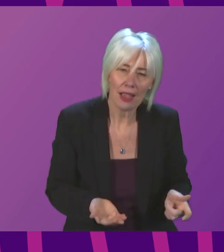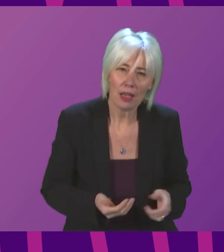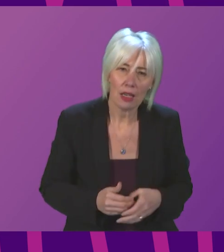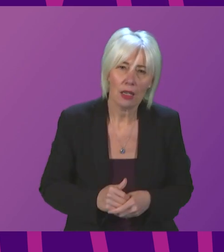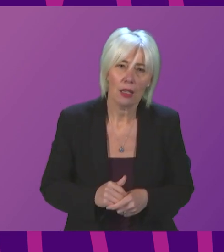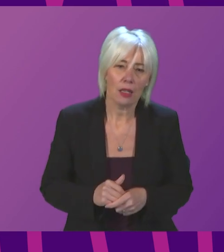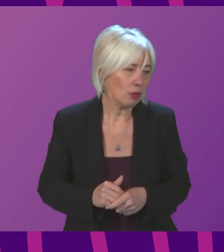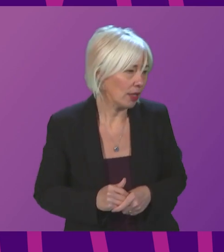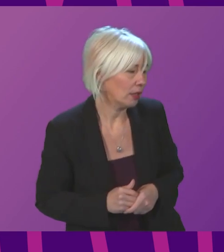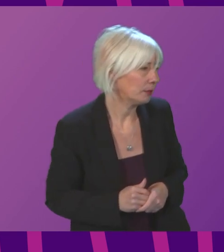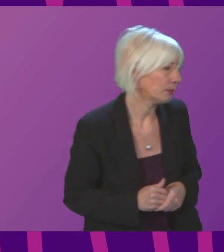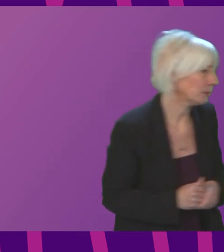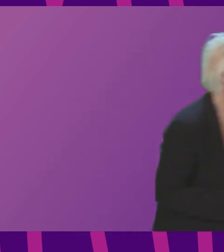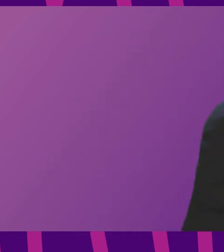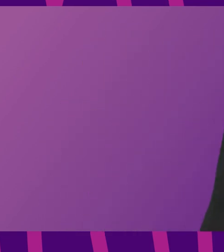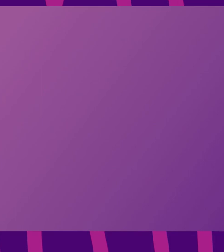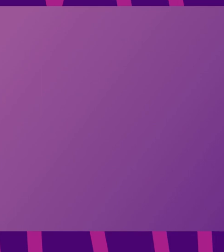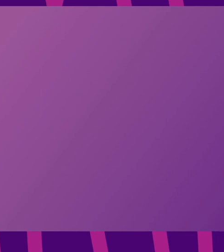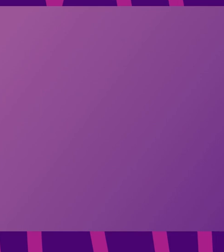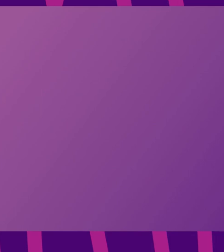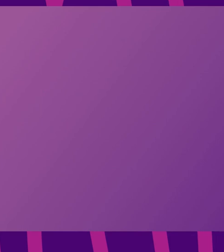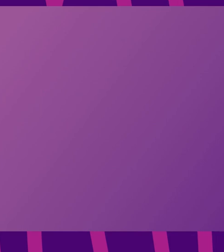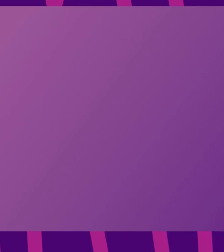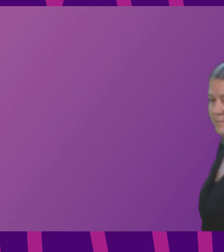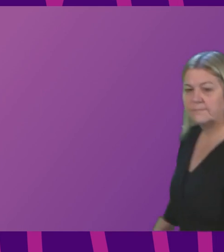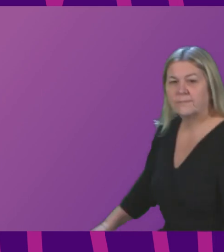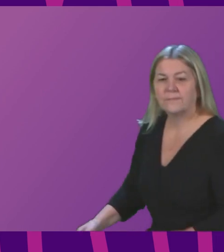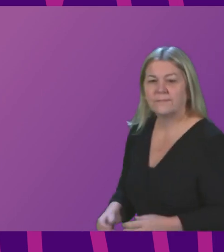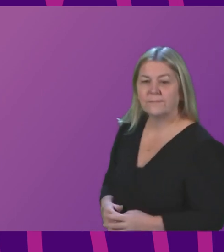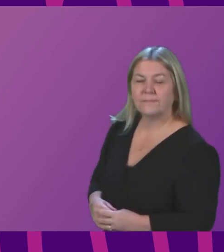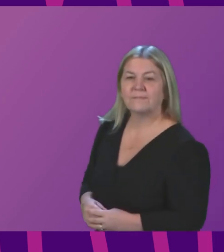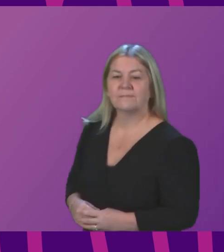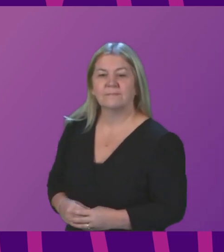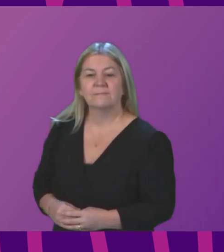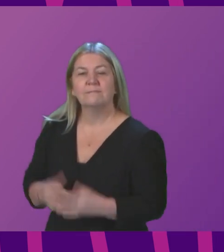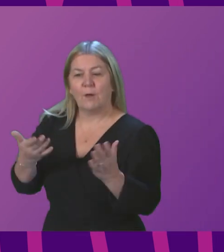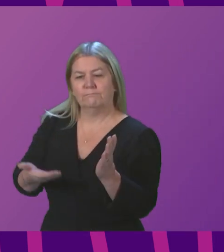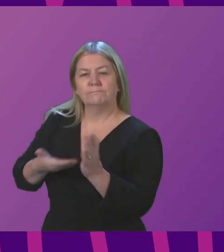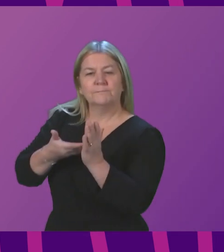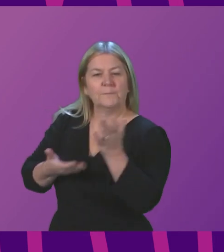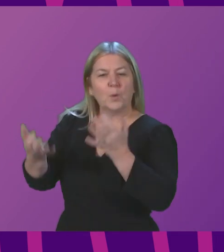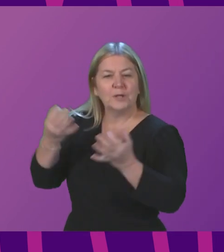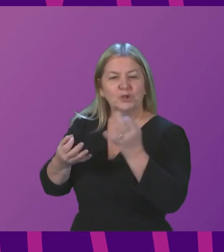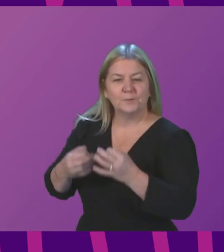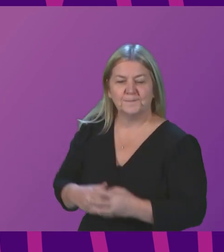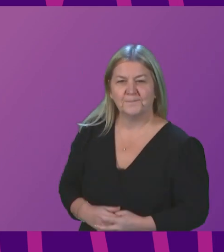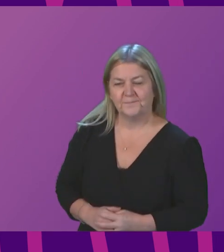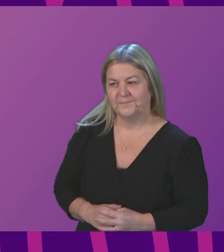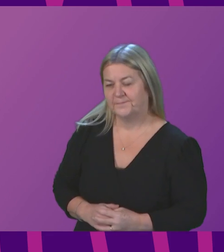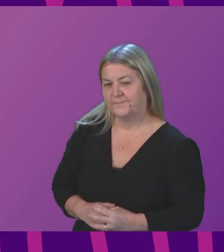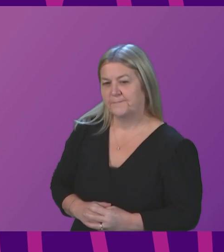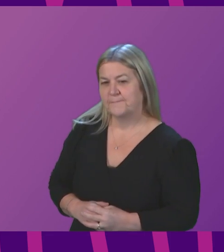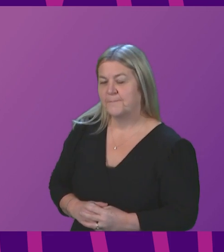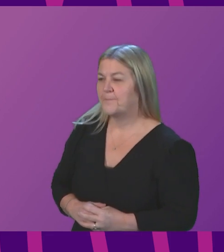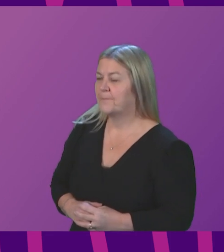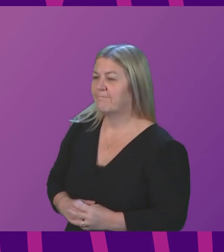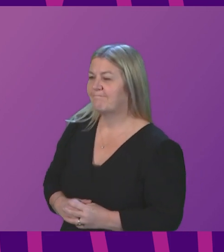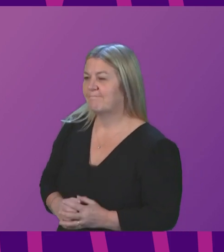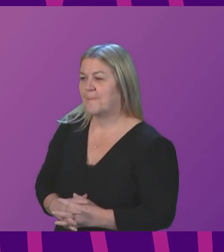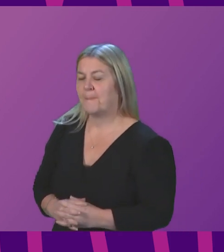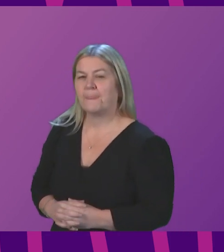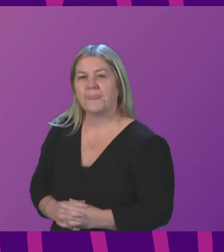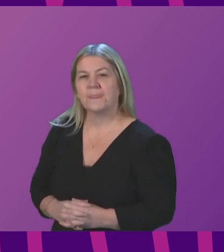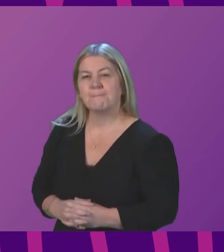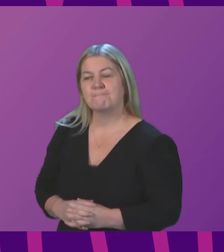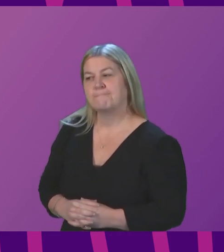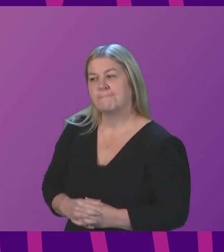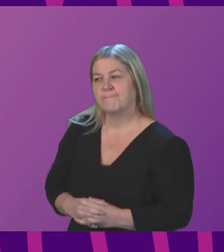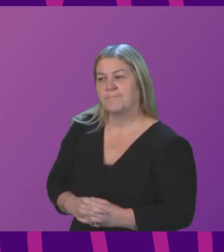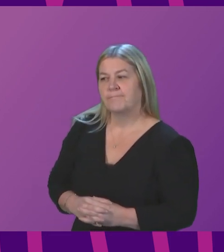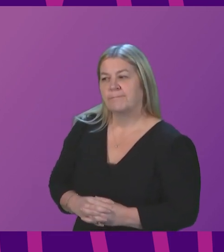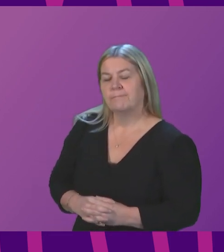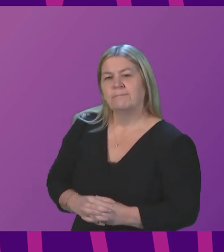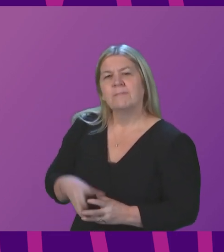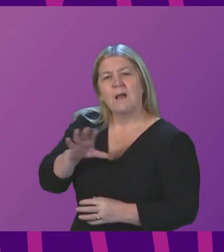What impact on compliance with Covid rules does the First Minister think there might